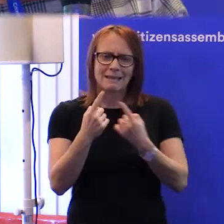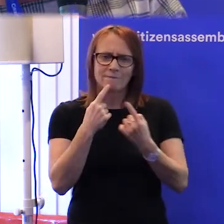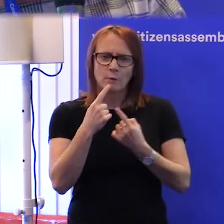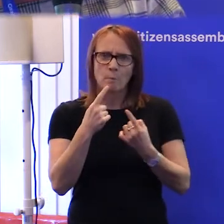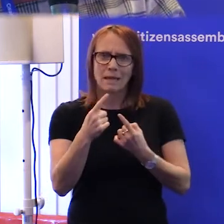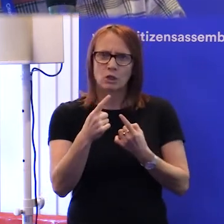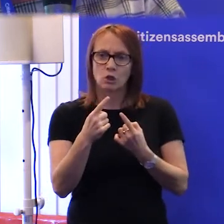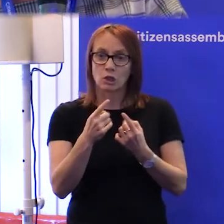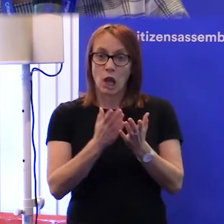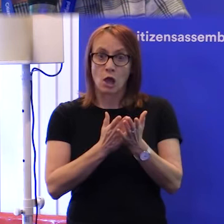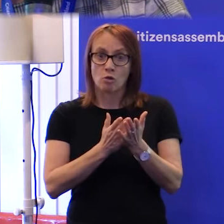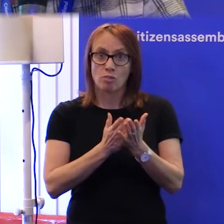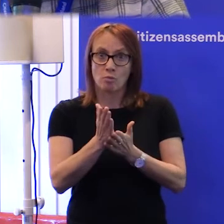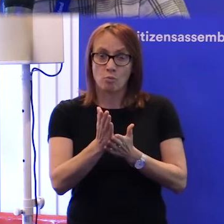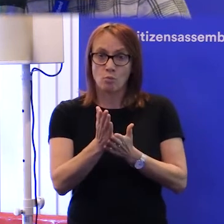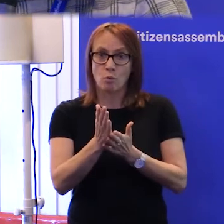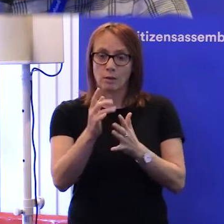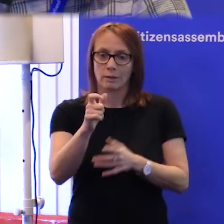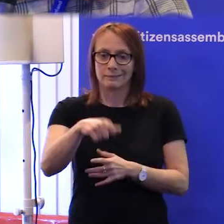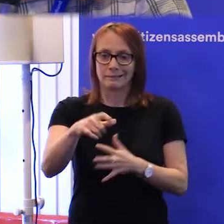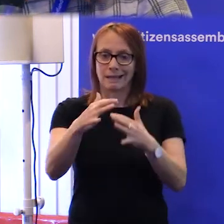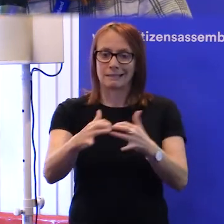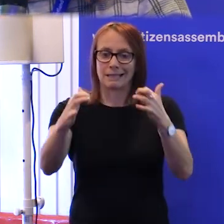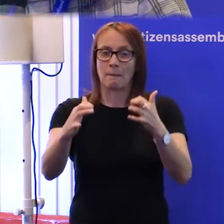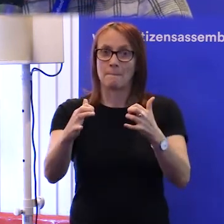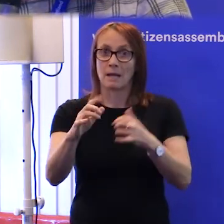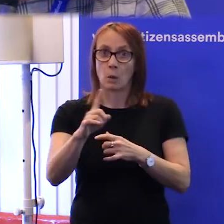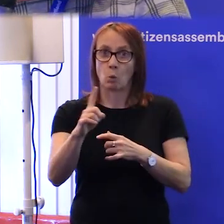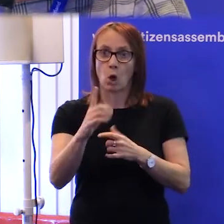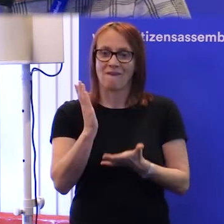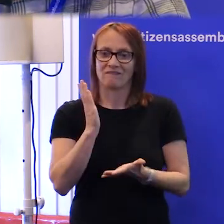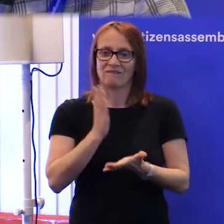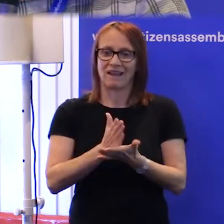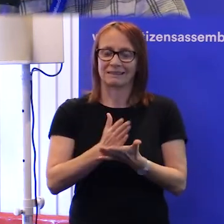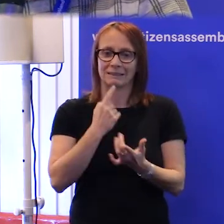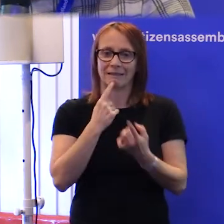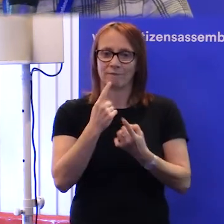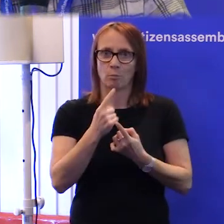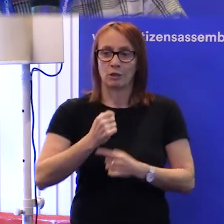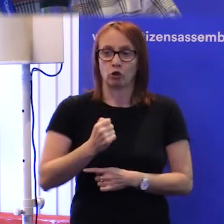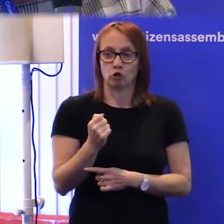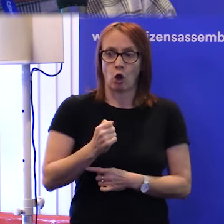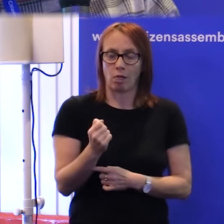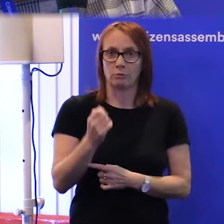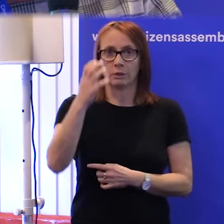work forward through the citizens assembly is this idea of factual information about Scotland and the state and what we're doing and where things